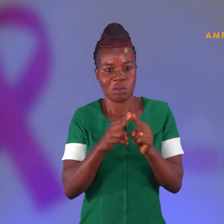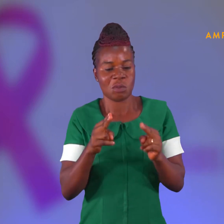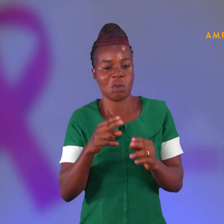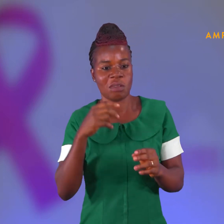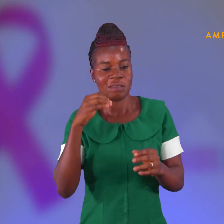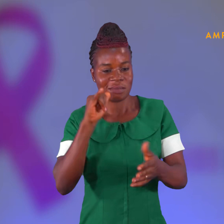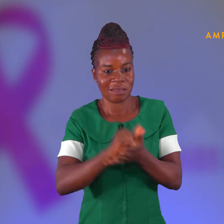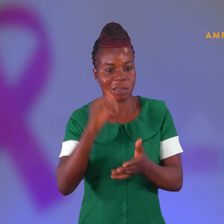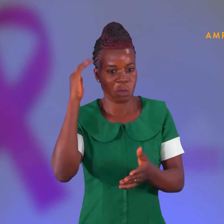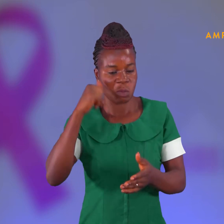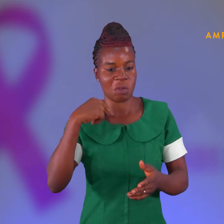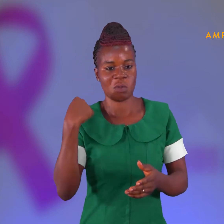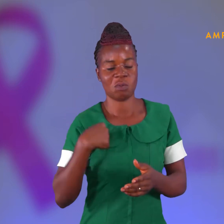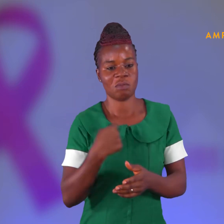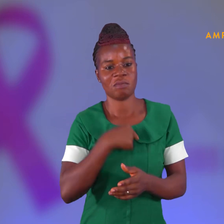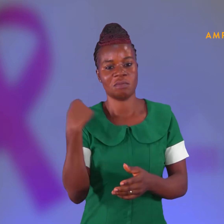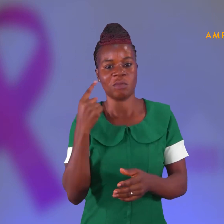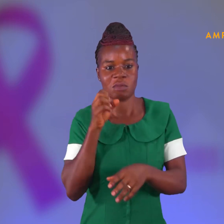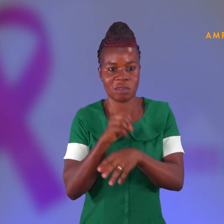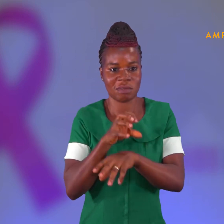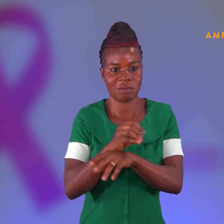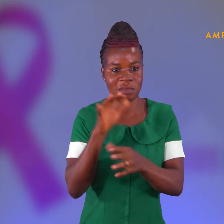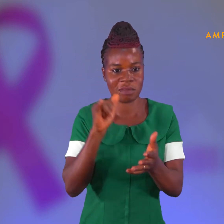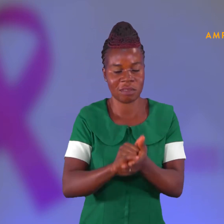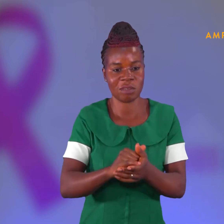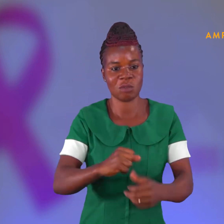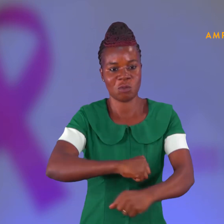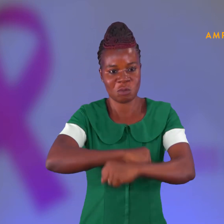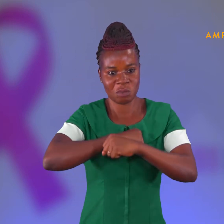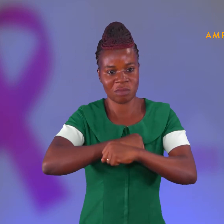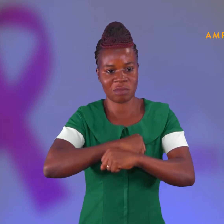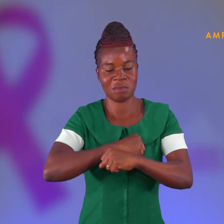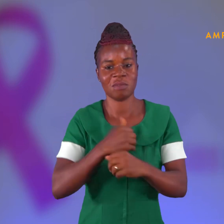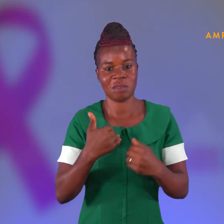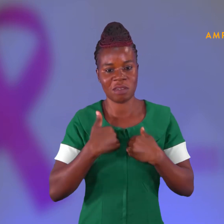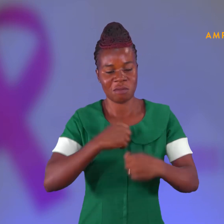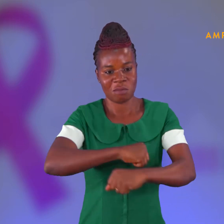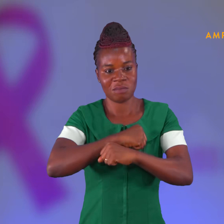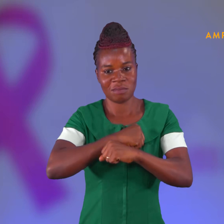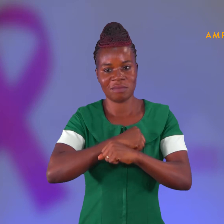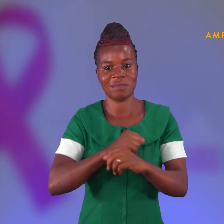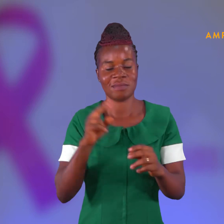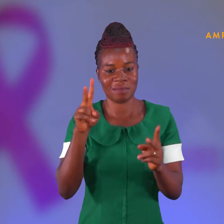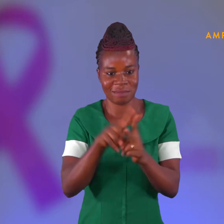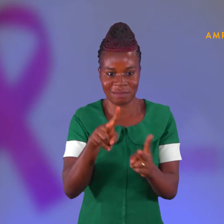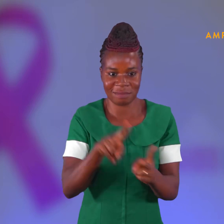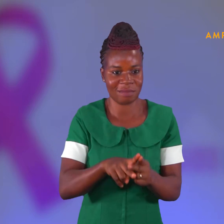So, we always advice to practice protected or safe sex